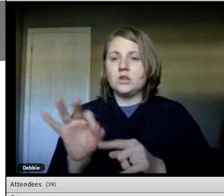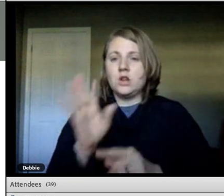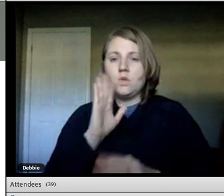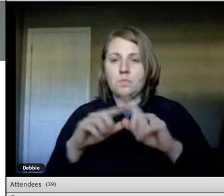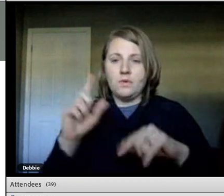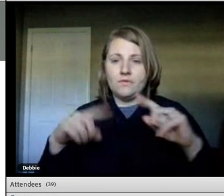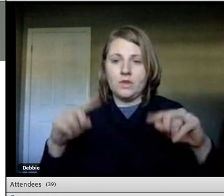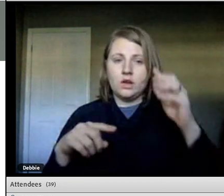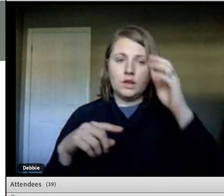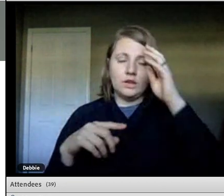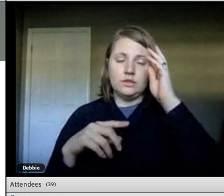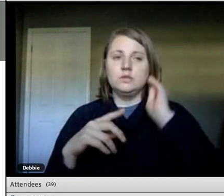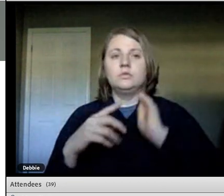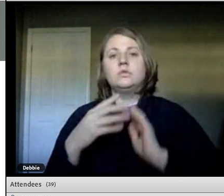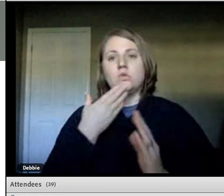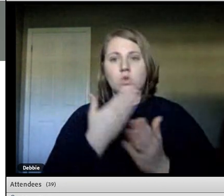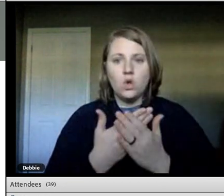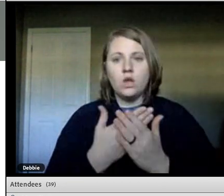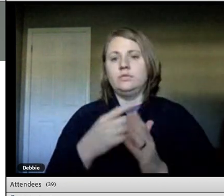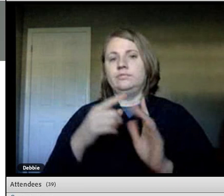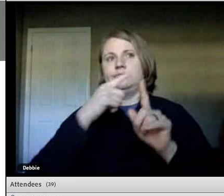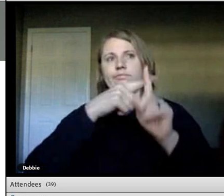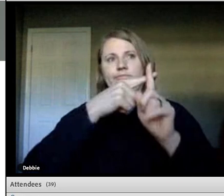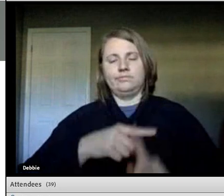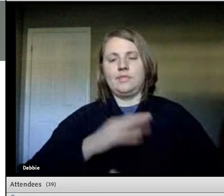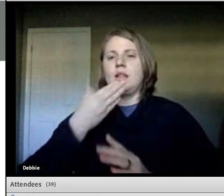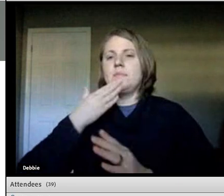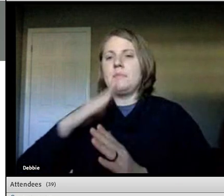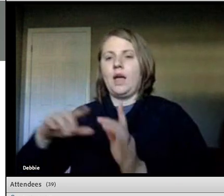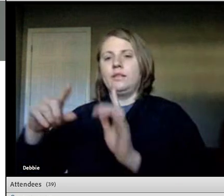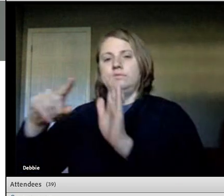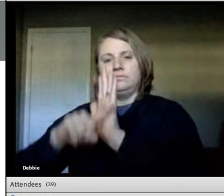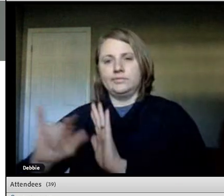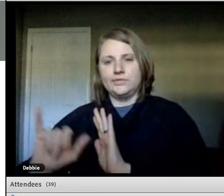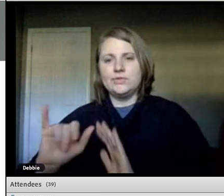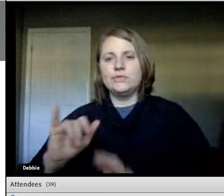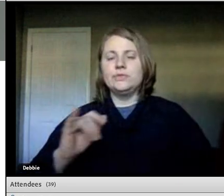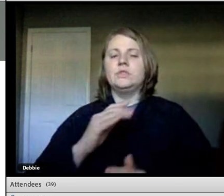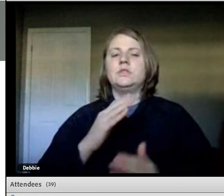Sometimes freemium software can change. They can start with all, you know,